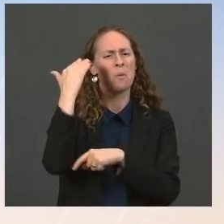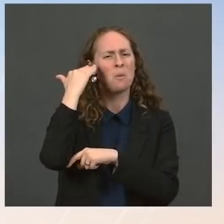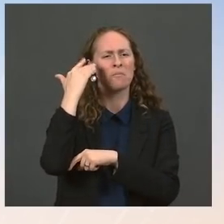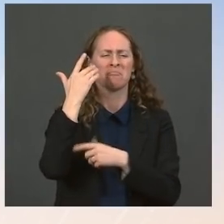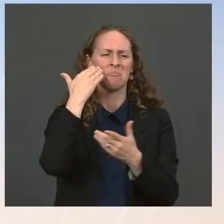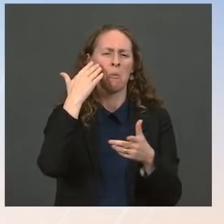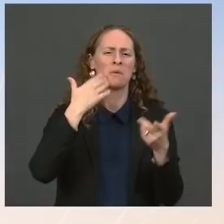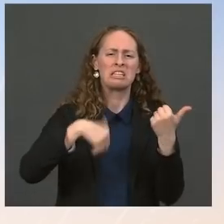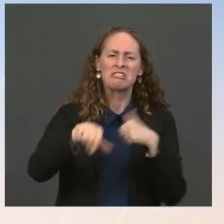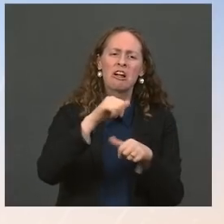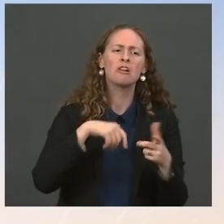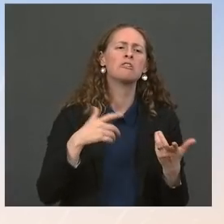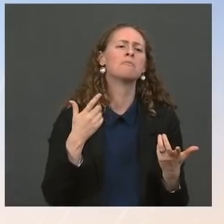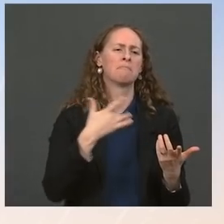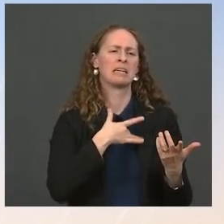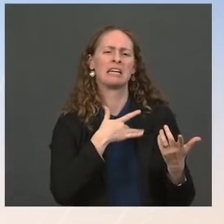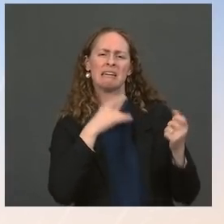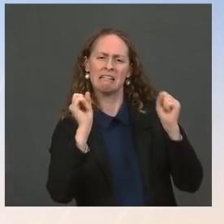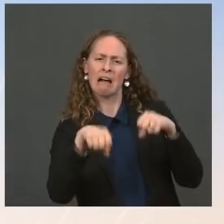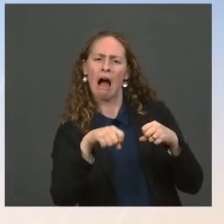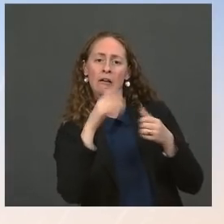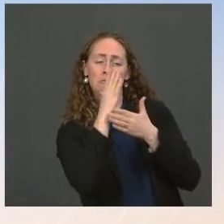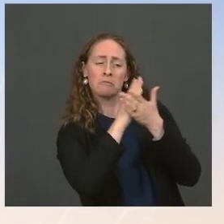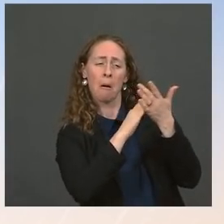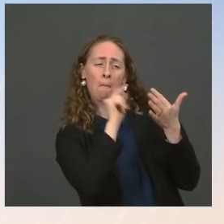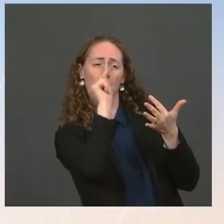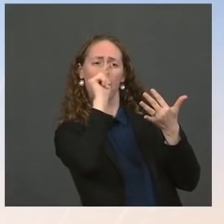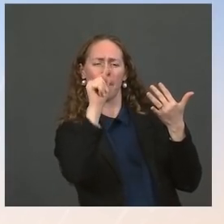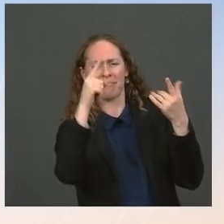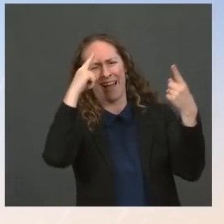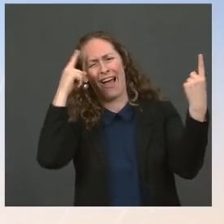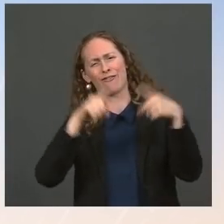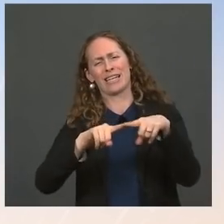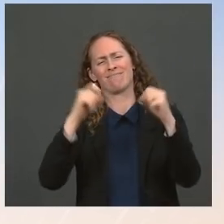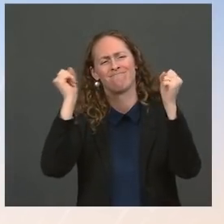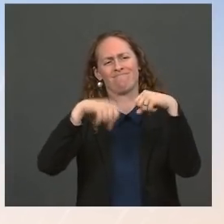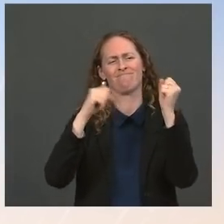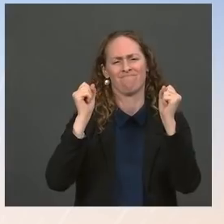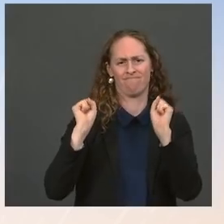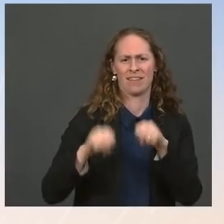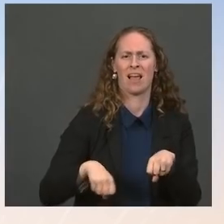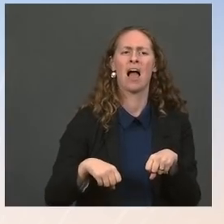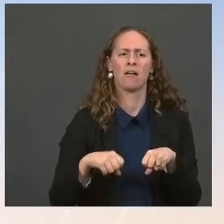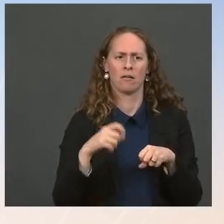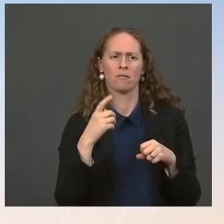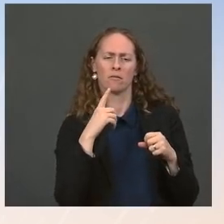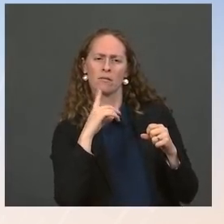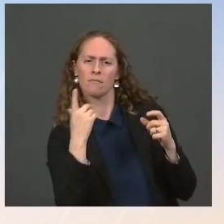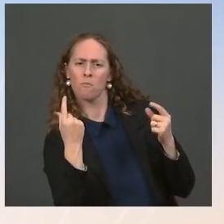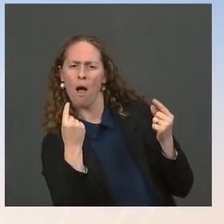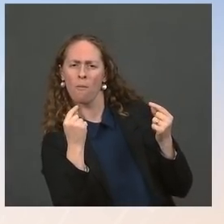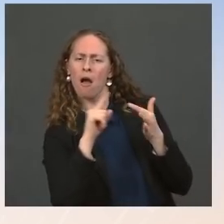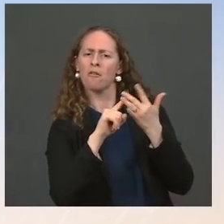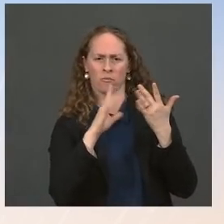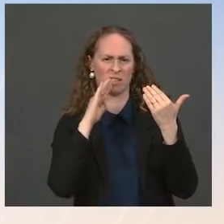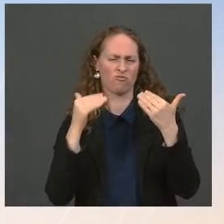and can work together, and he's going to continue to seek opportunities to do that. The Press: Also, today -- there's some reporting today that Senator Sinema says